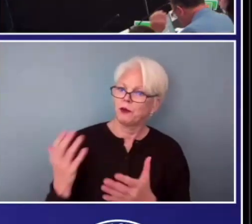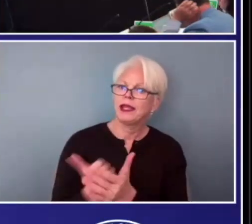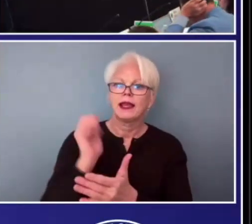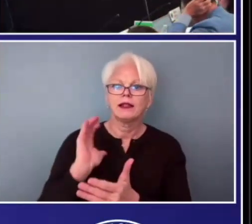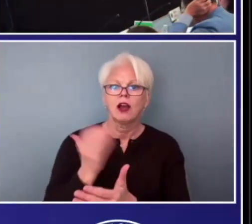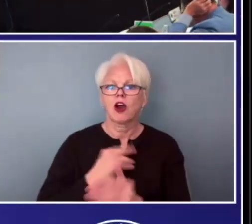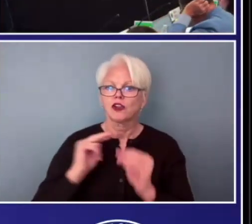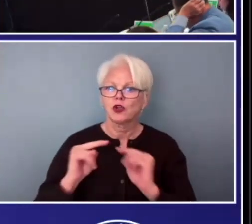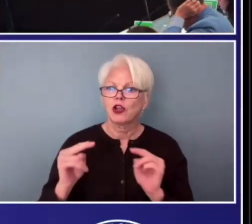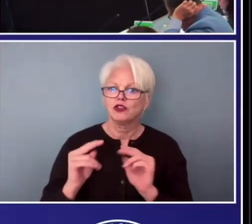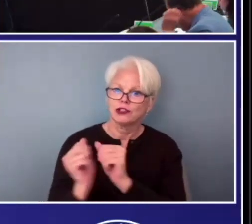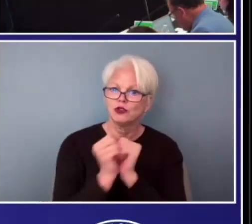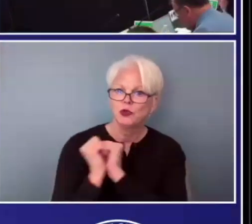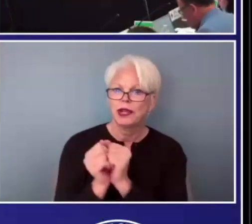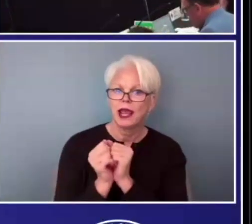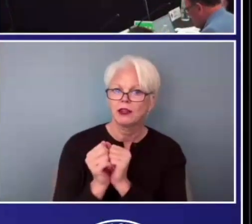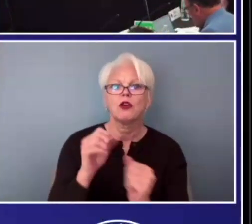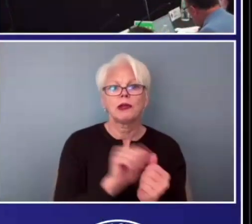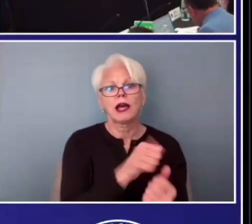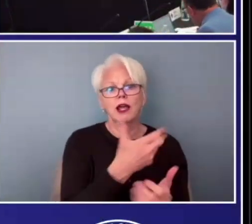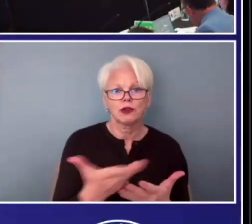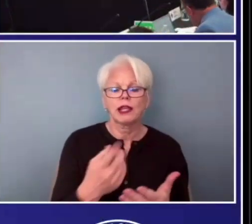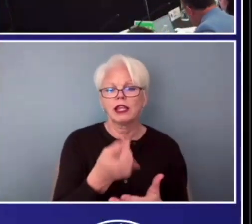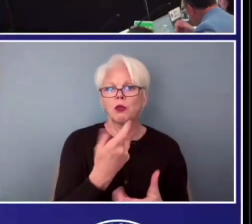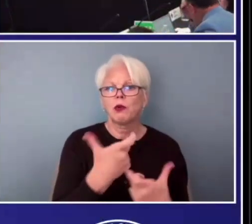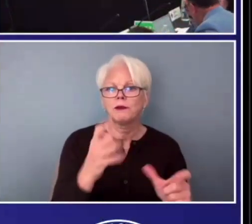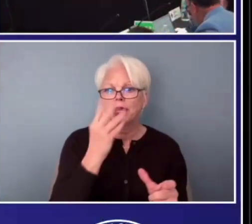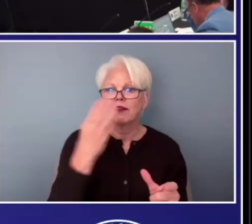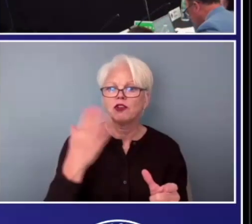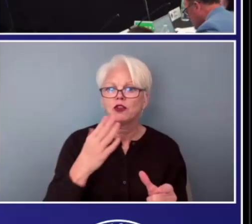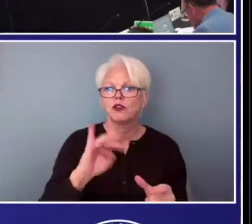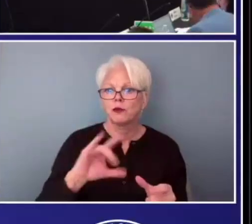the things in the One Big Beautiful Bill, specifically around the loan programs,